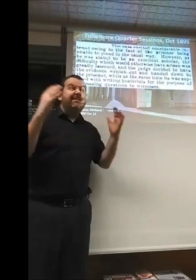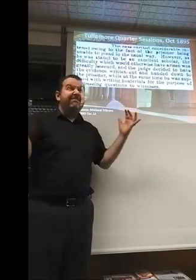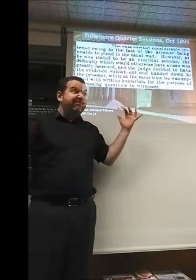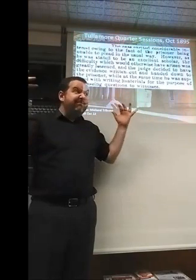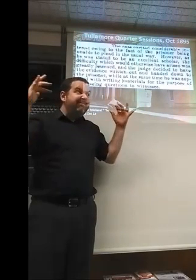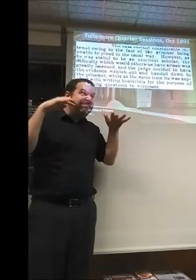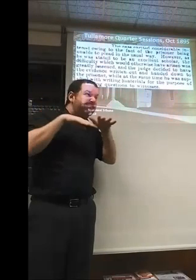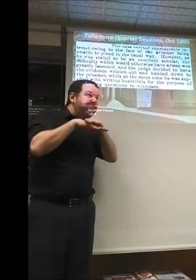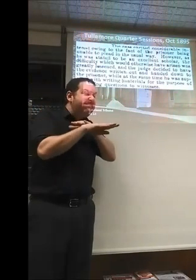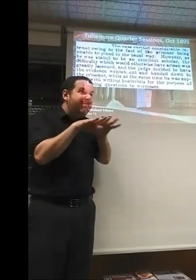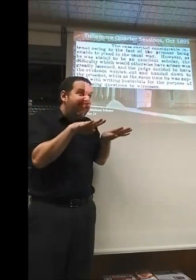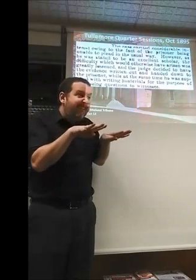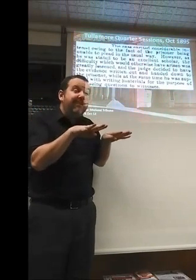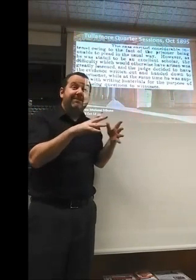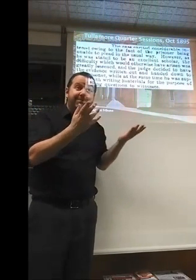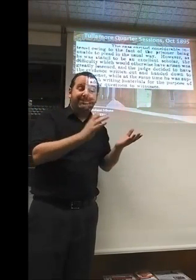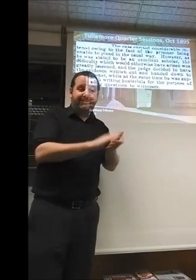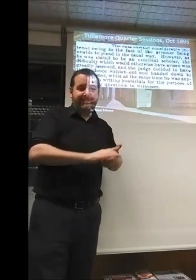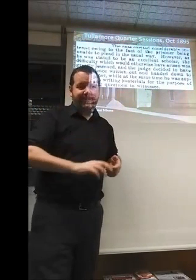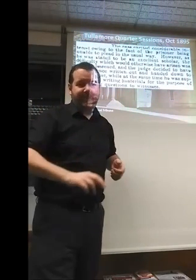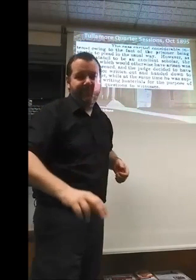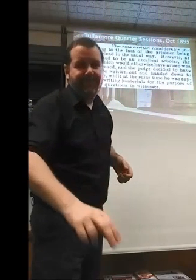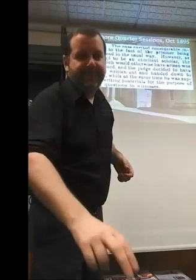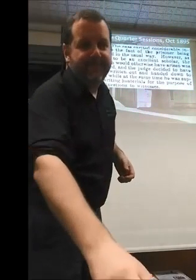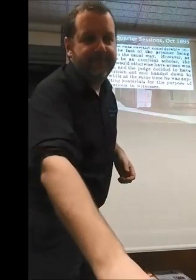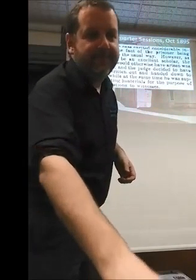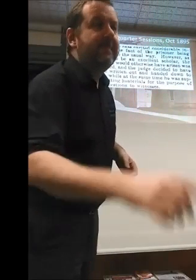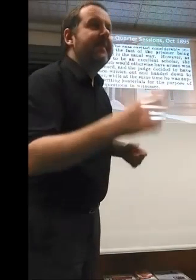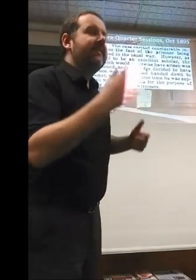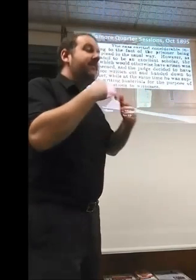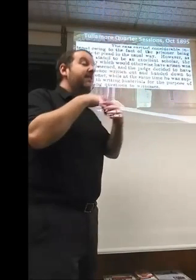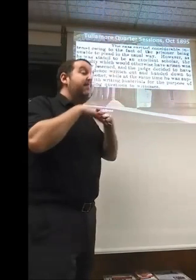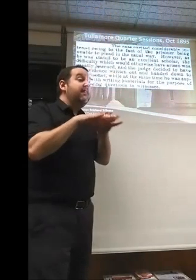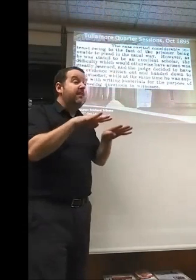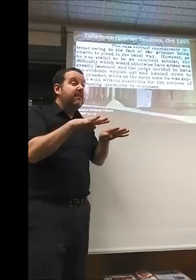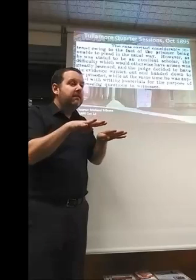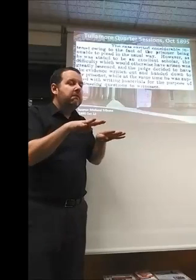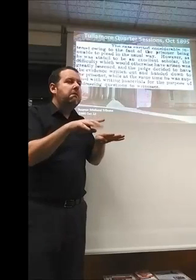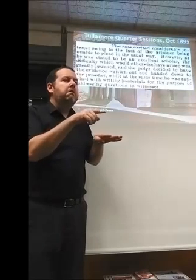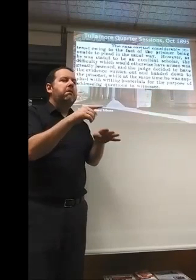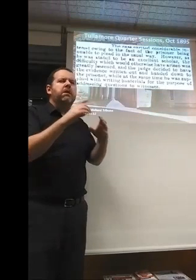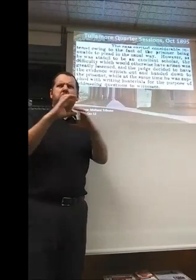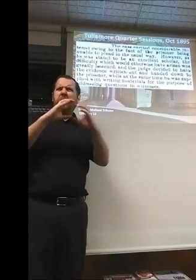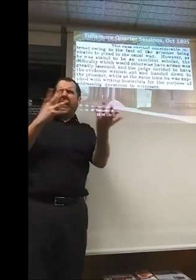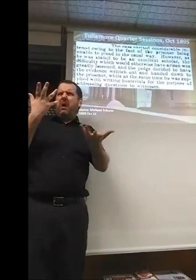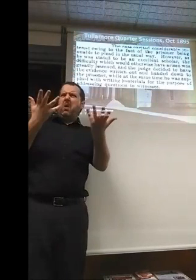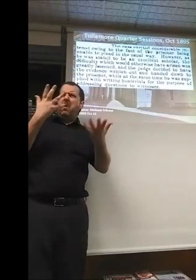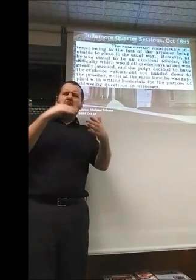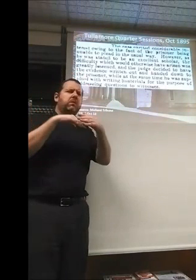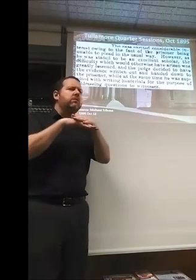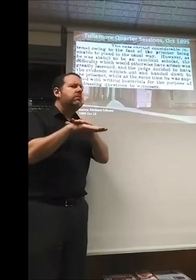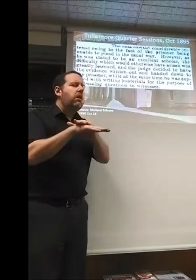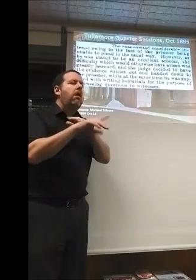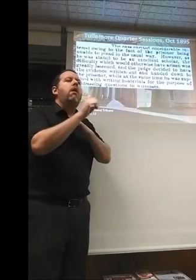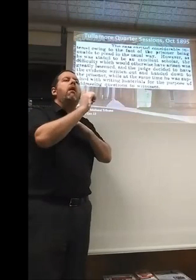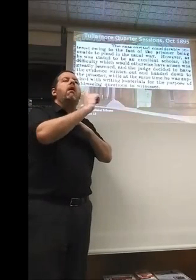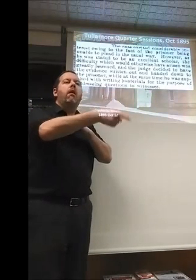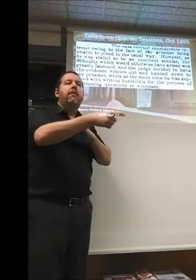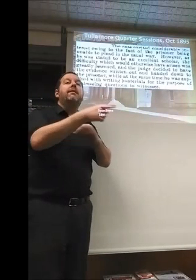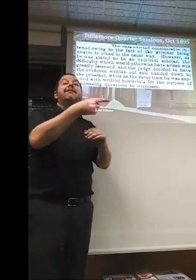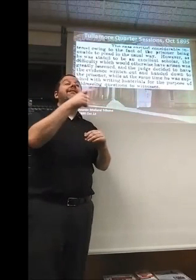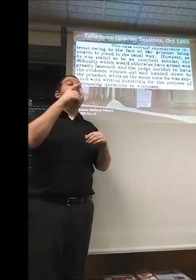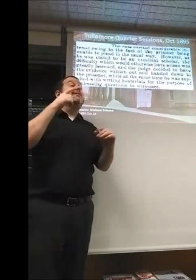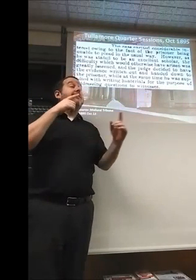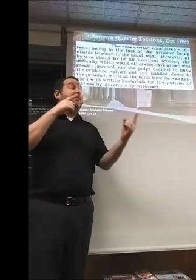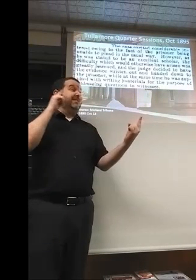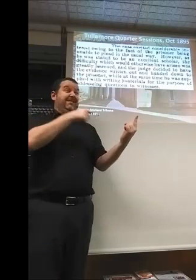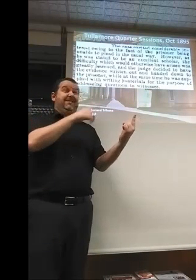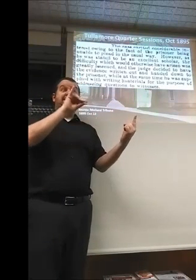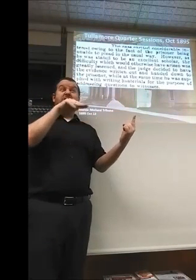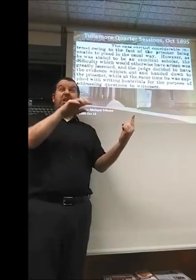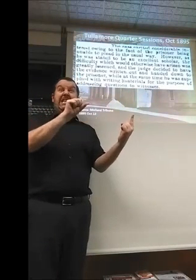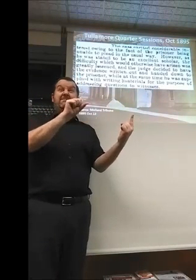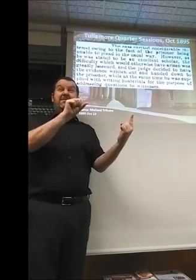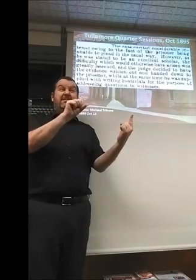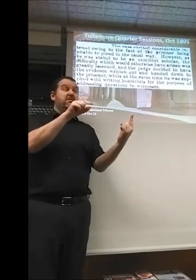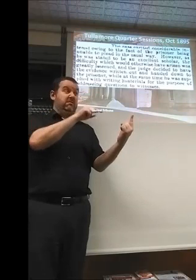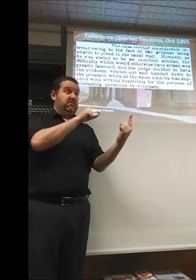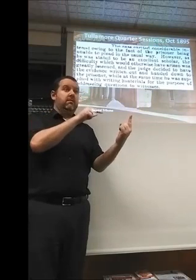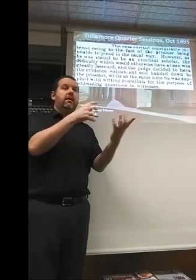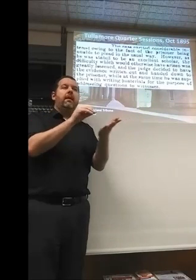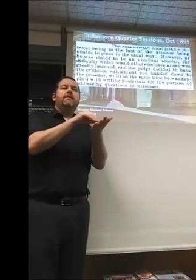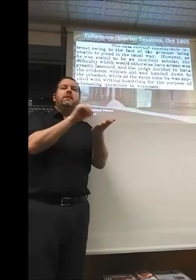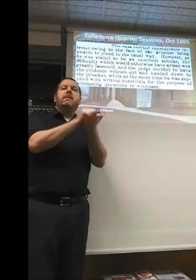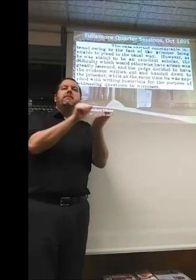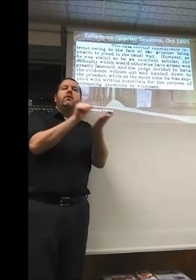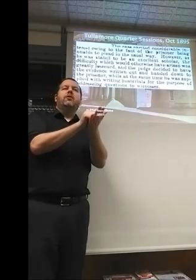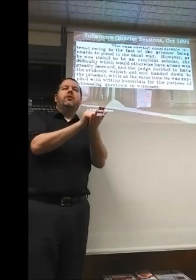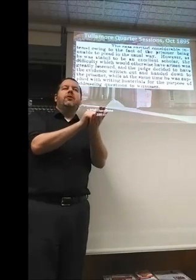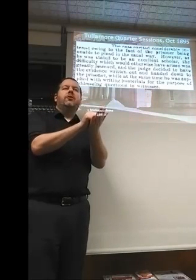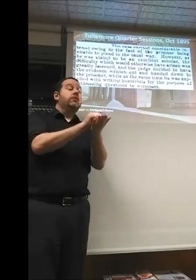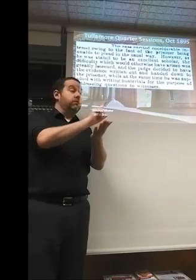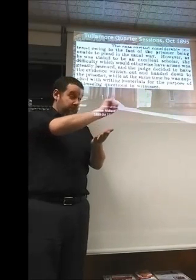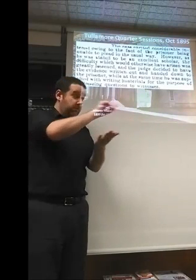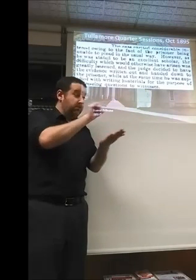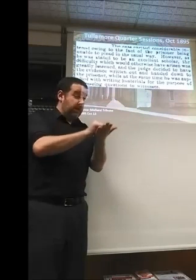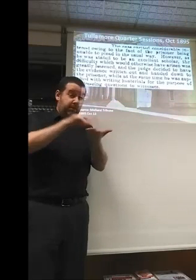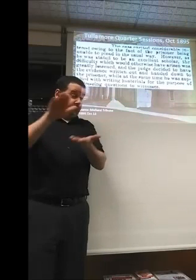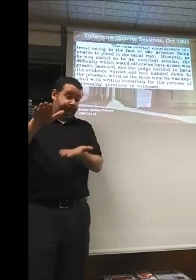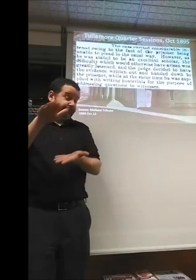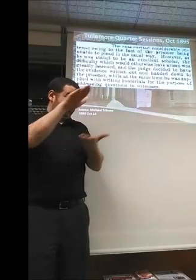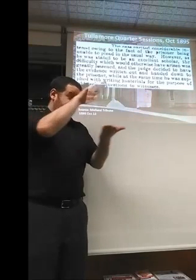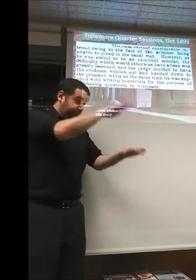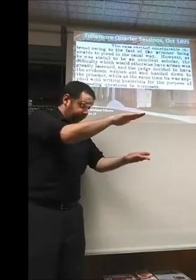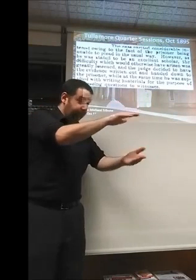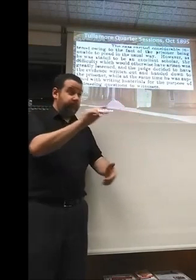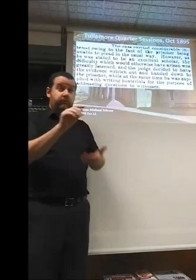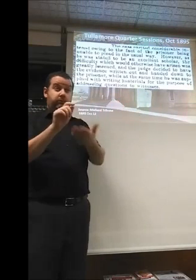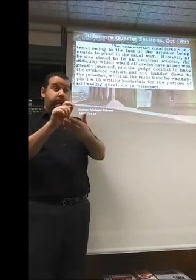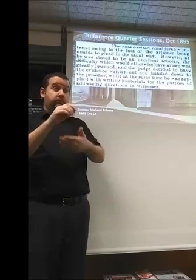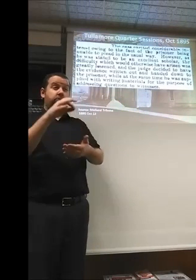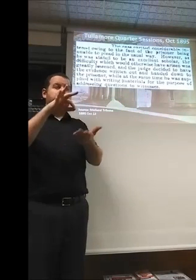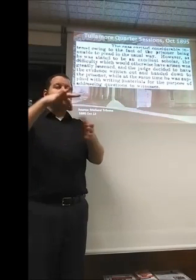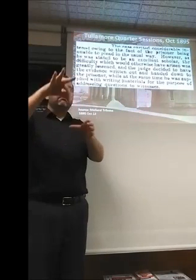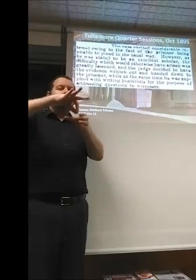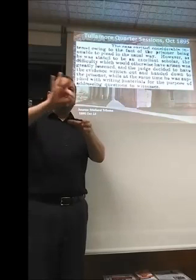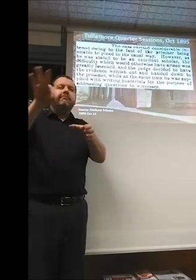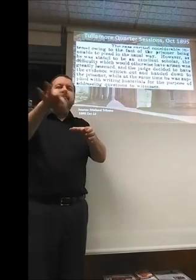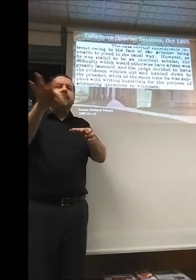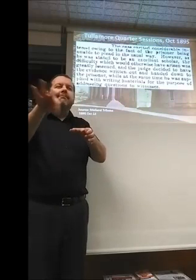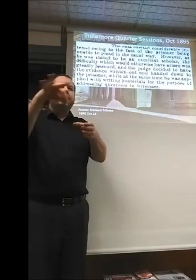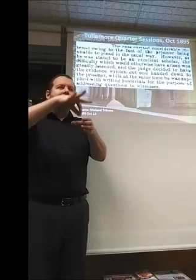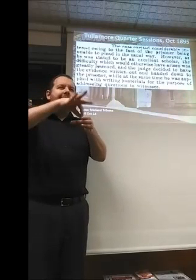and he went to prison about 10/12 times but over a long long time, 35 years yeno he started